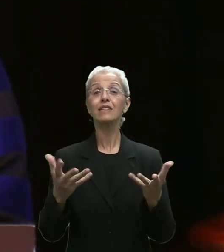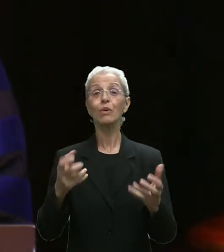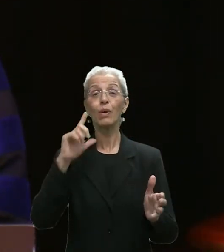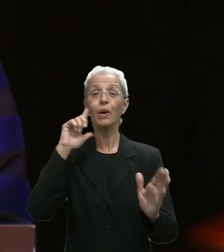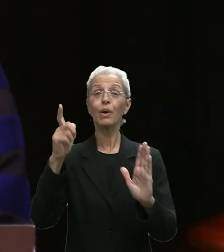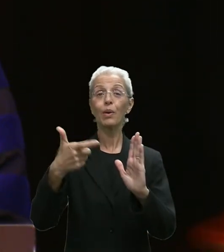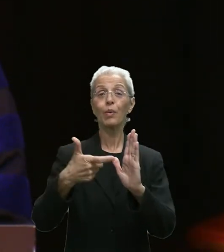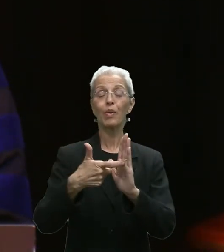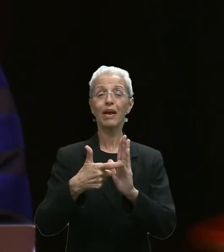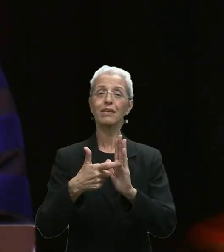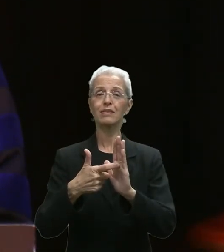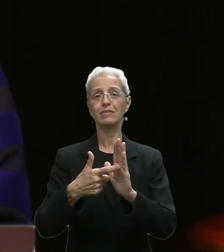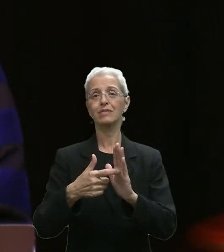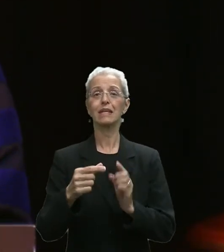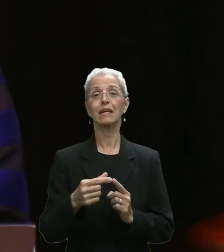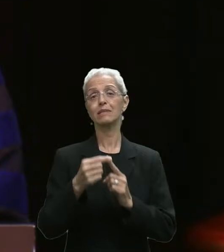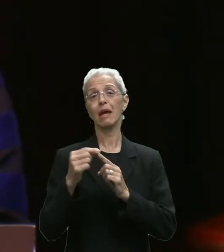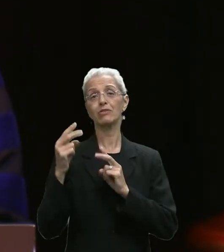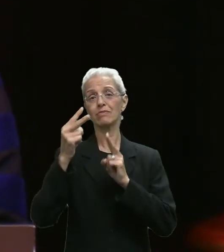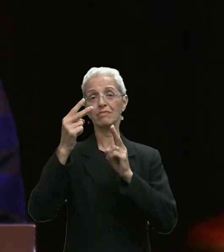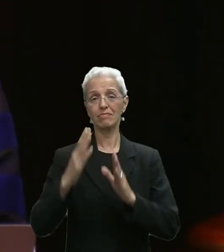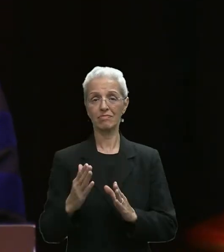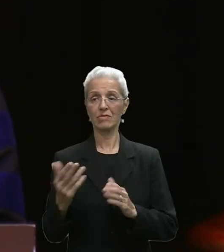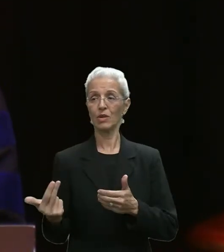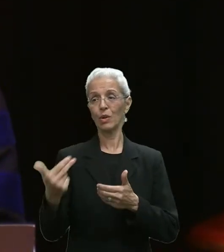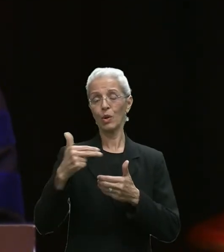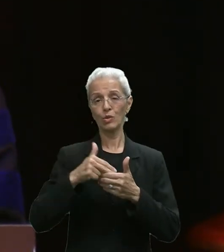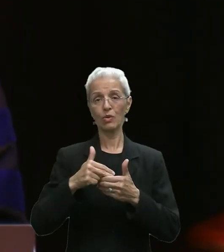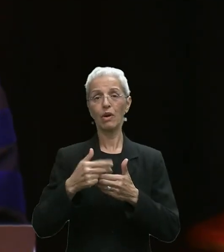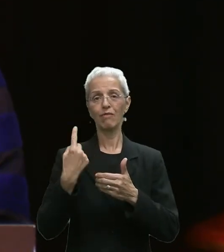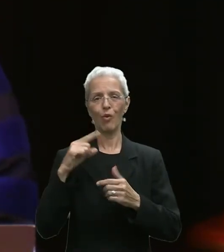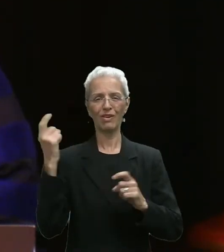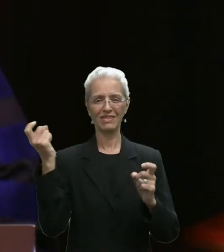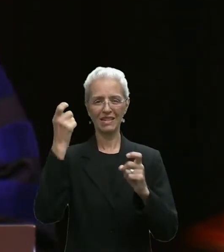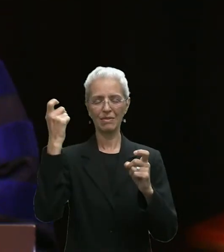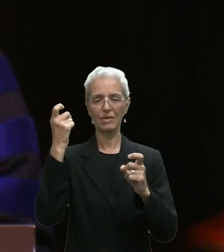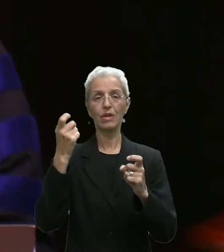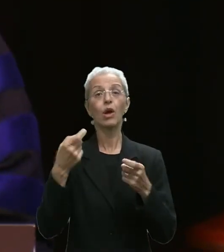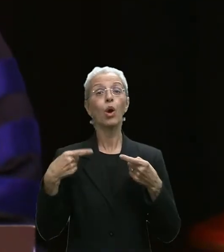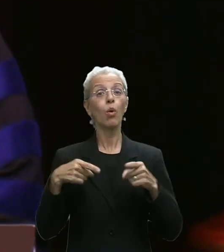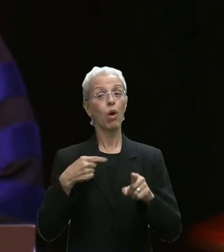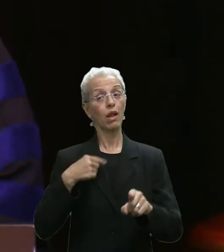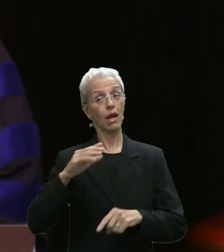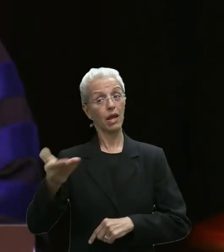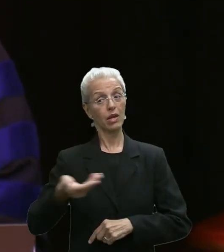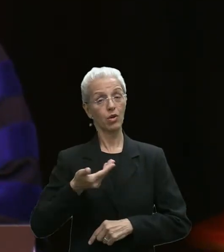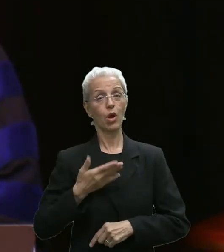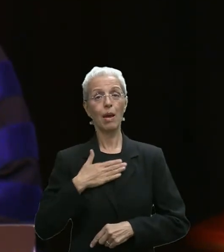The Lakeshore, and in the forest.